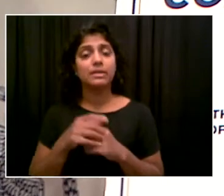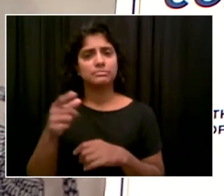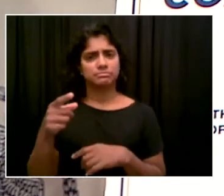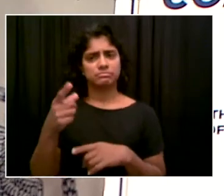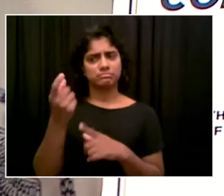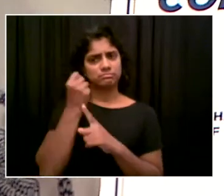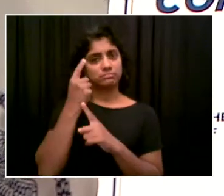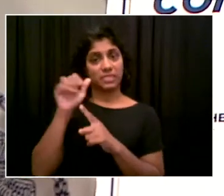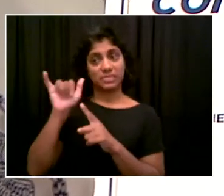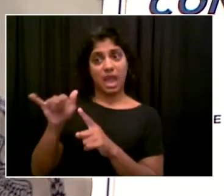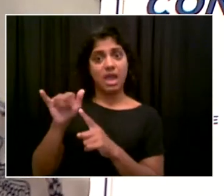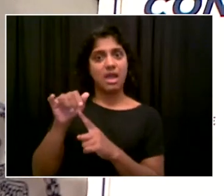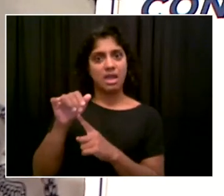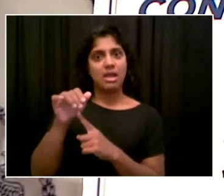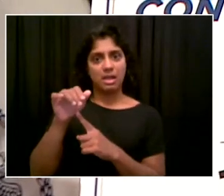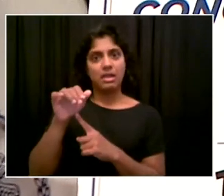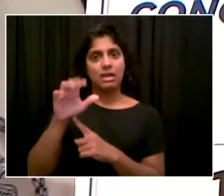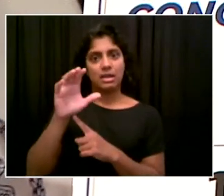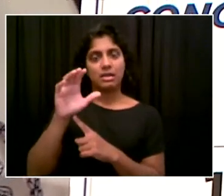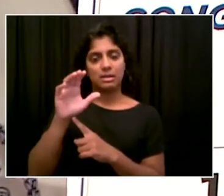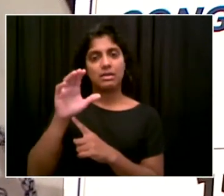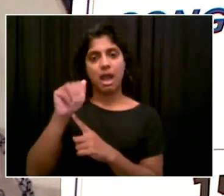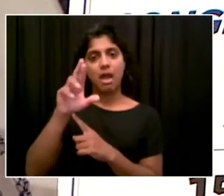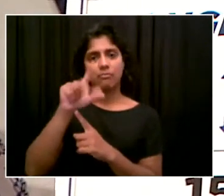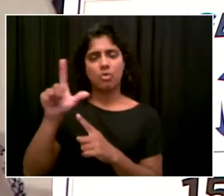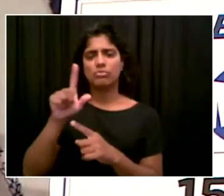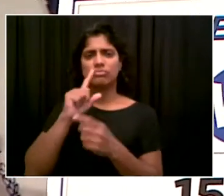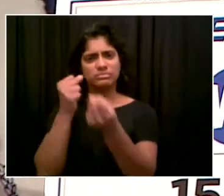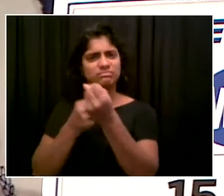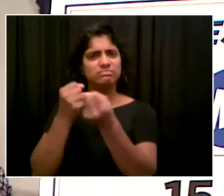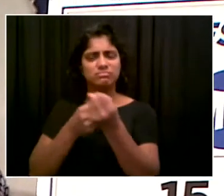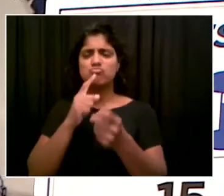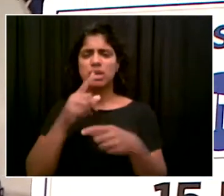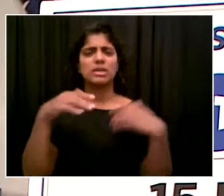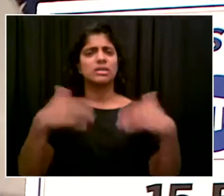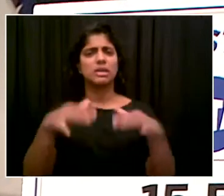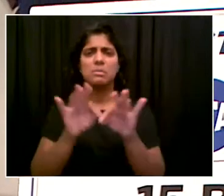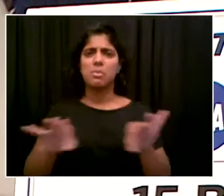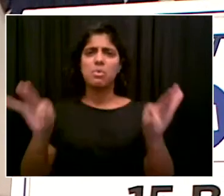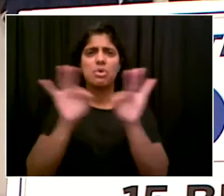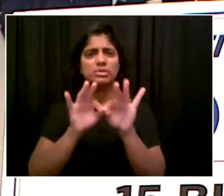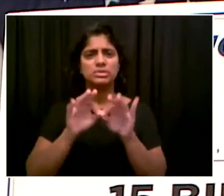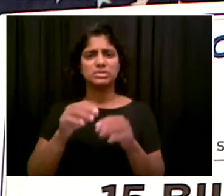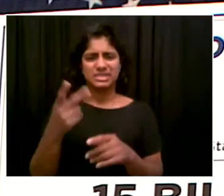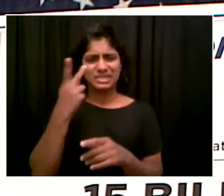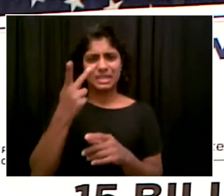THERE BEEN ADTEVOCAS O WH HAVE FOUGHT FOR ALL OF US FOR THE STRAPHANGERS AND EVERY DAY PEOPLE WHO